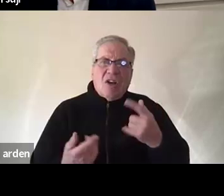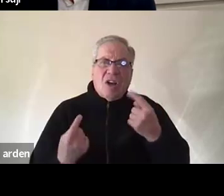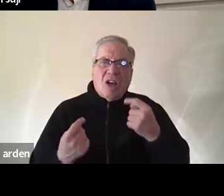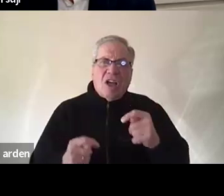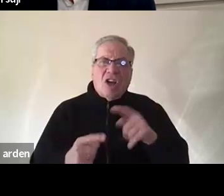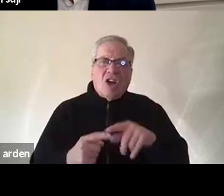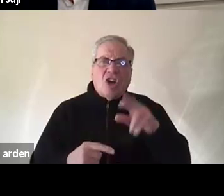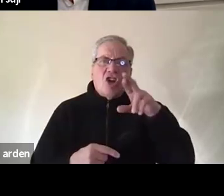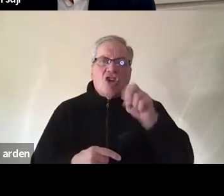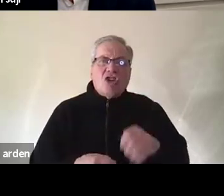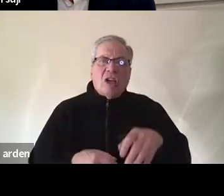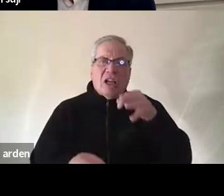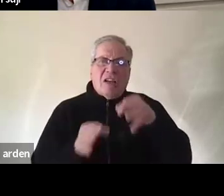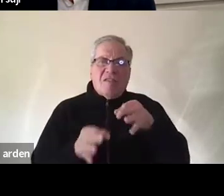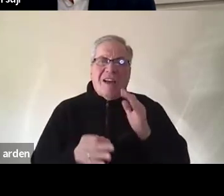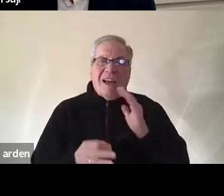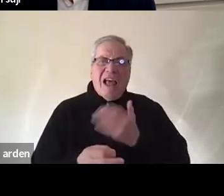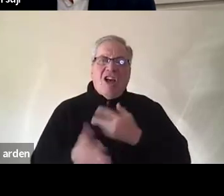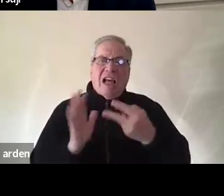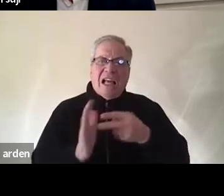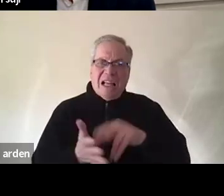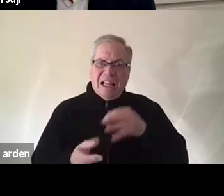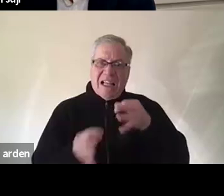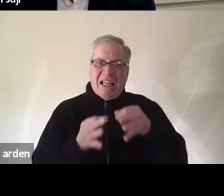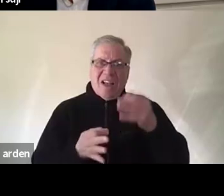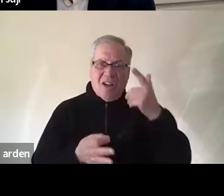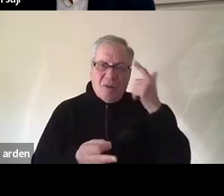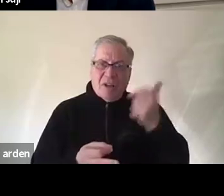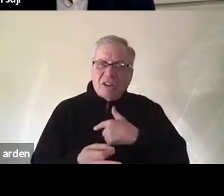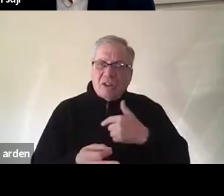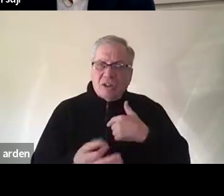redefine our definition because we are losing students